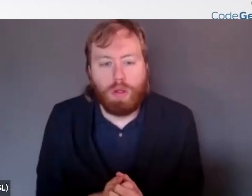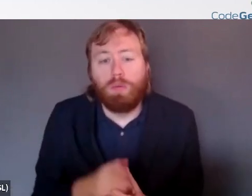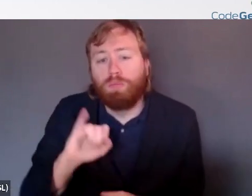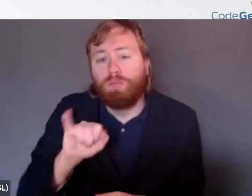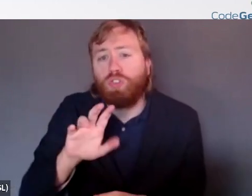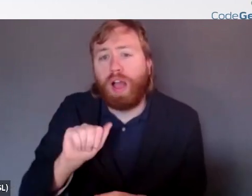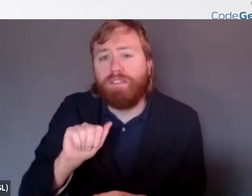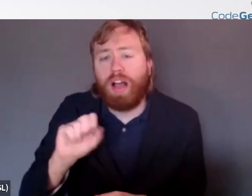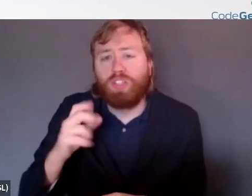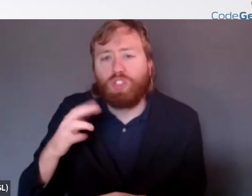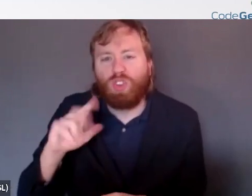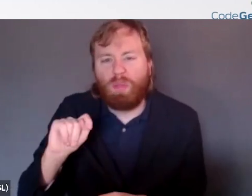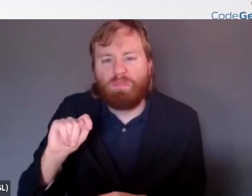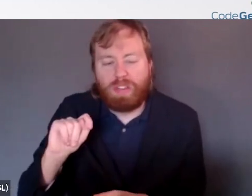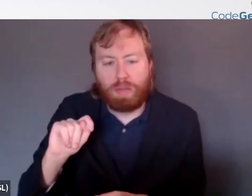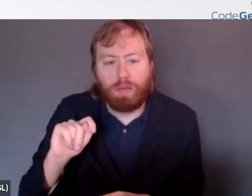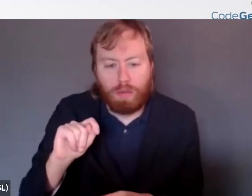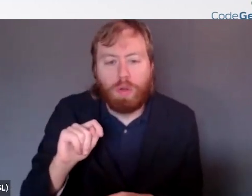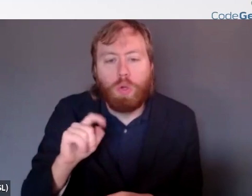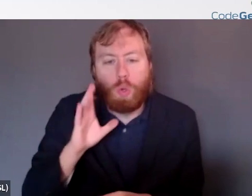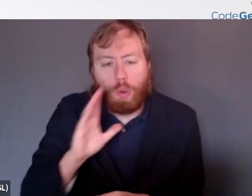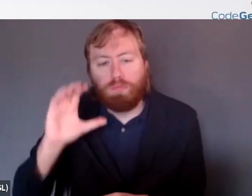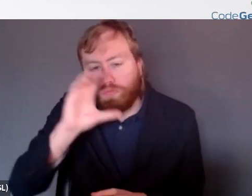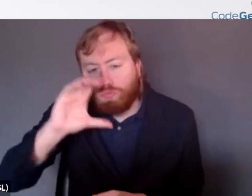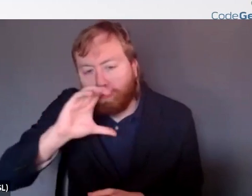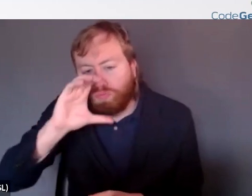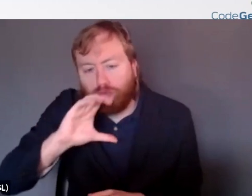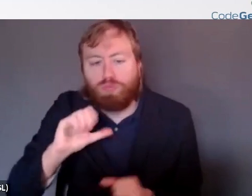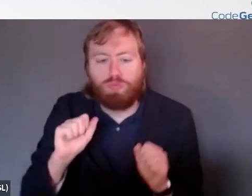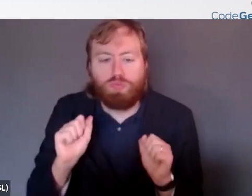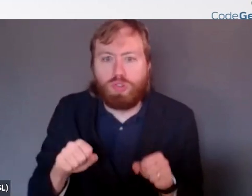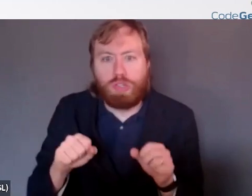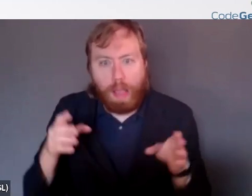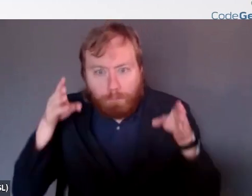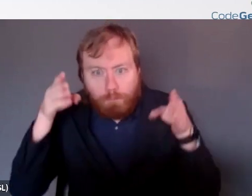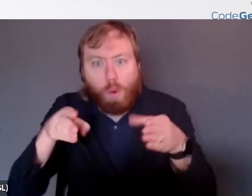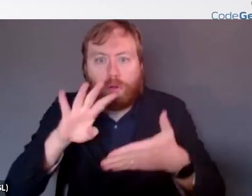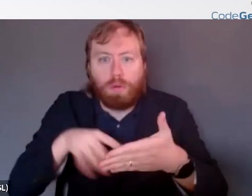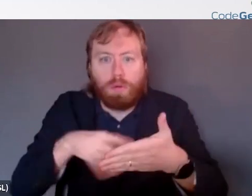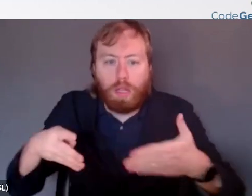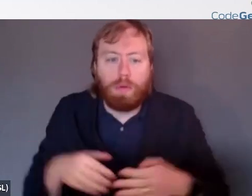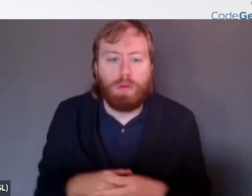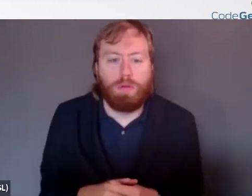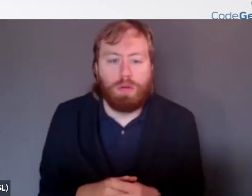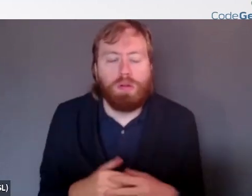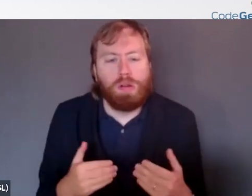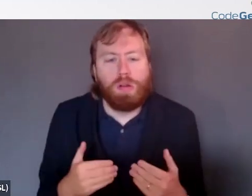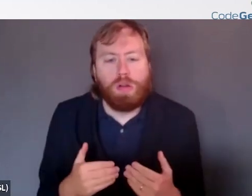We're listening for those filtering buttons up at the top that will reduce or show table data,